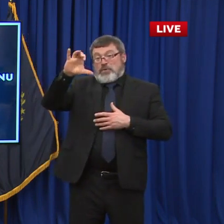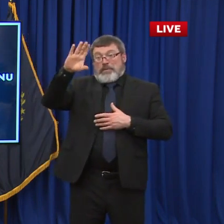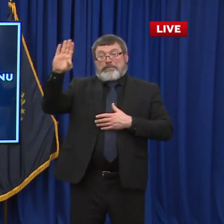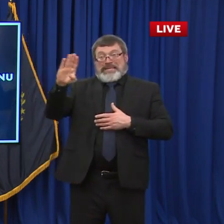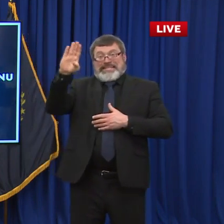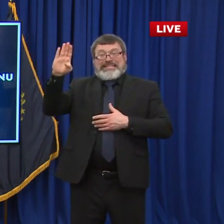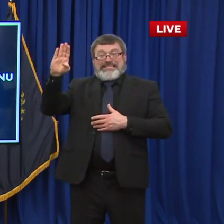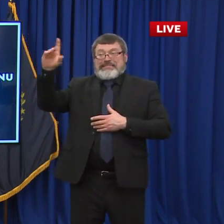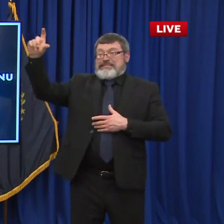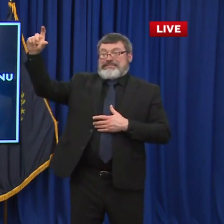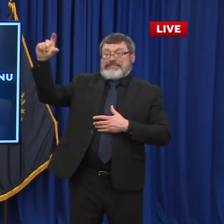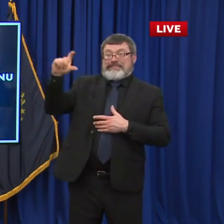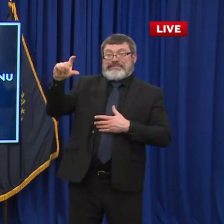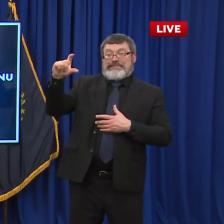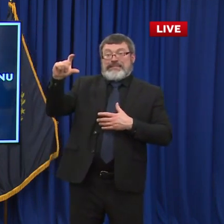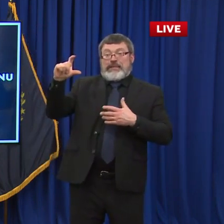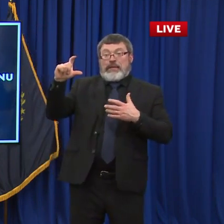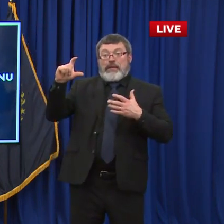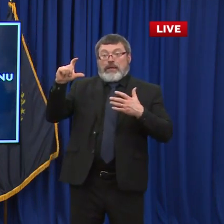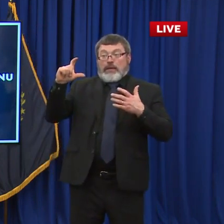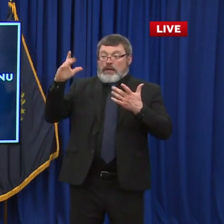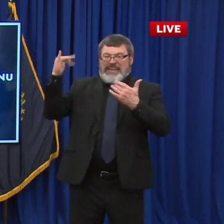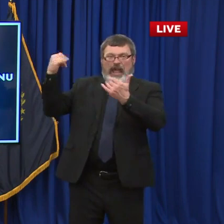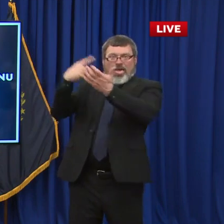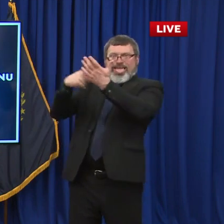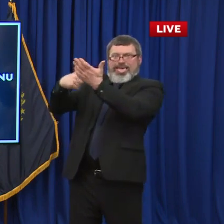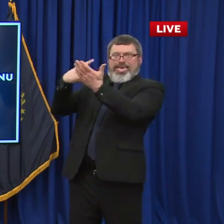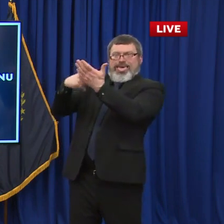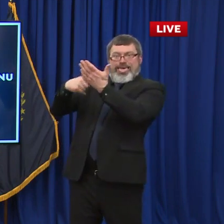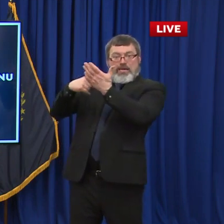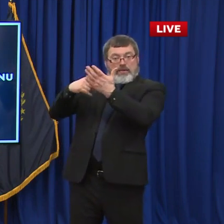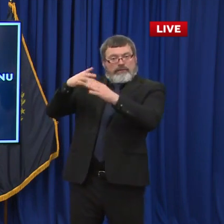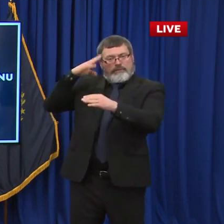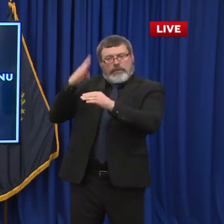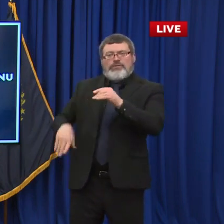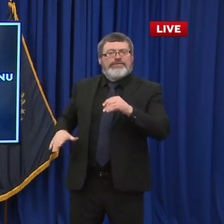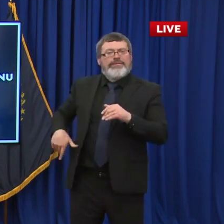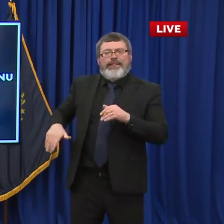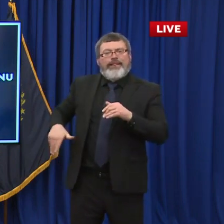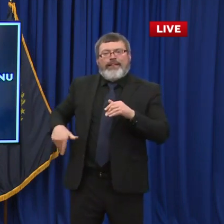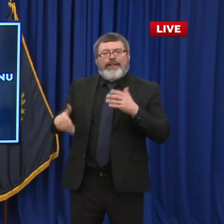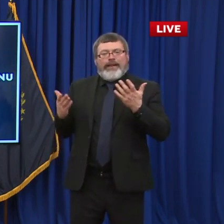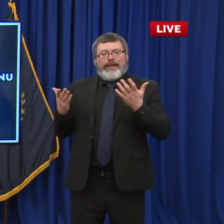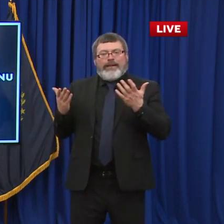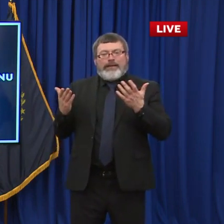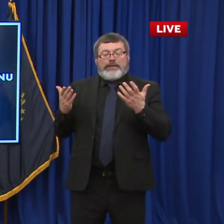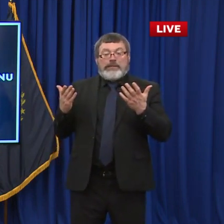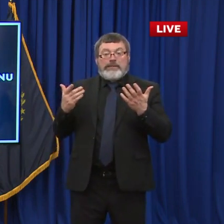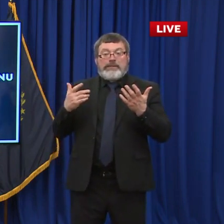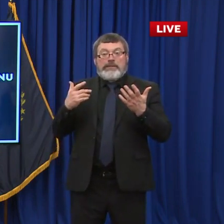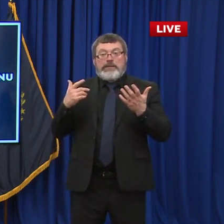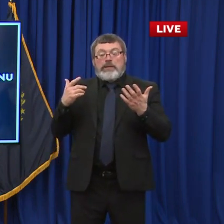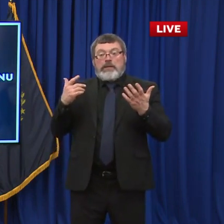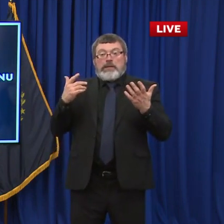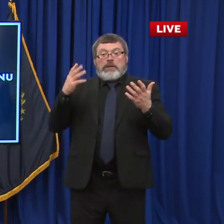I KNOW THEY’VE PROPOSED THIS NINE HUNDRED BILLION DOLLAR BILL. I DON’T KNOW WHETHER IT REALLY COMES TO FRUITION OUT OR THERE’S SOME TYPE OF MIDDLE-OF-THE-ROAD AGREEMENT.